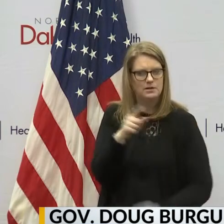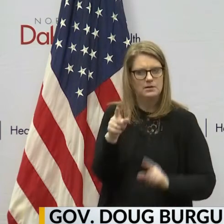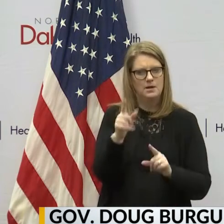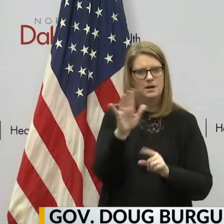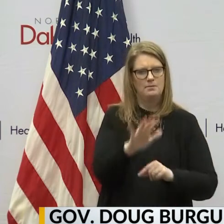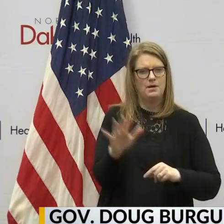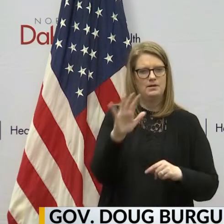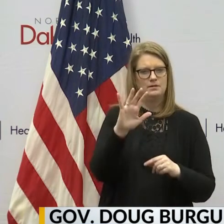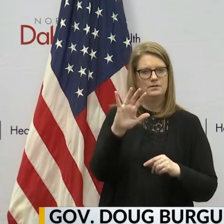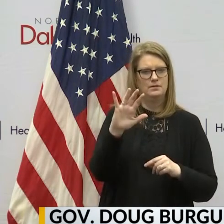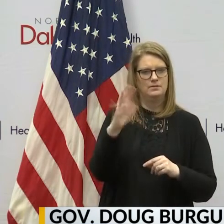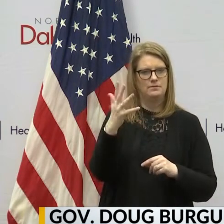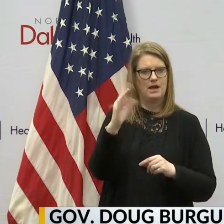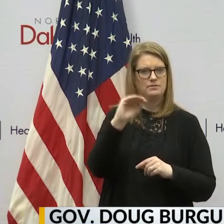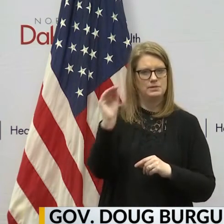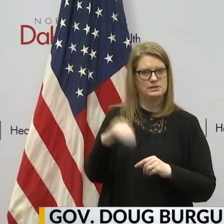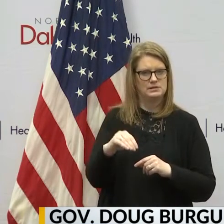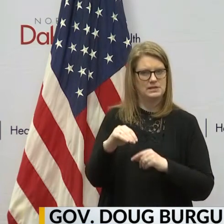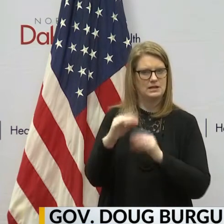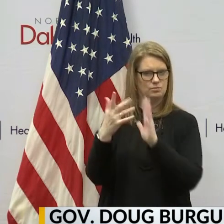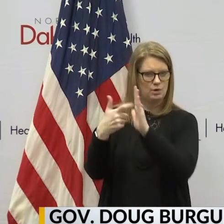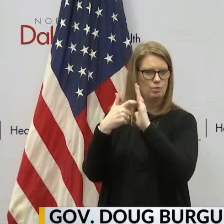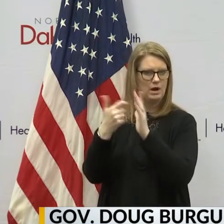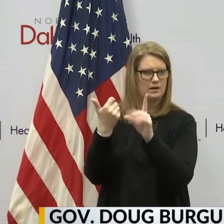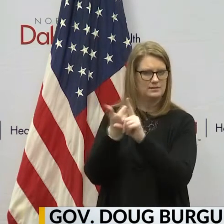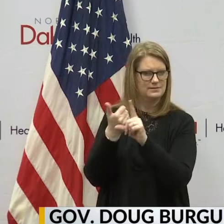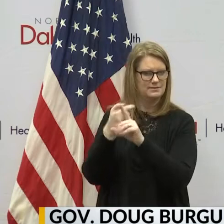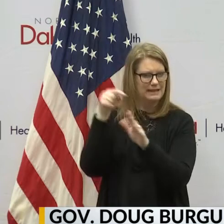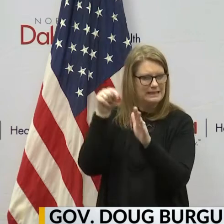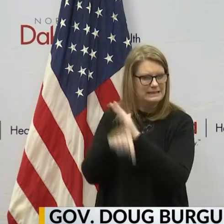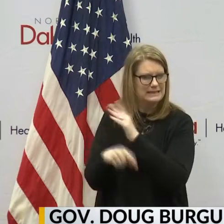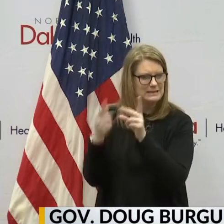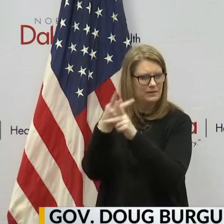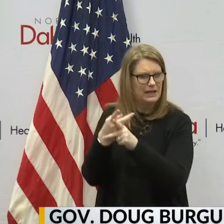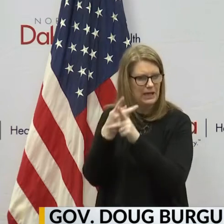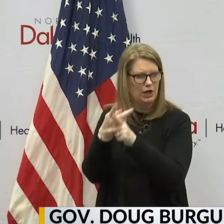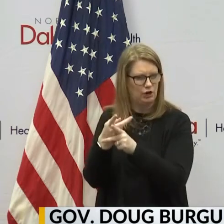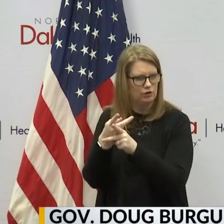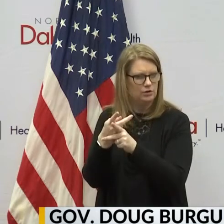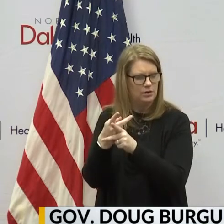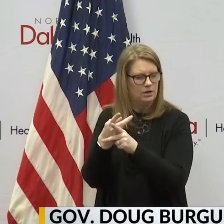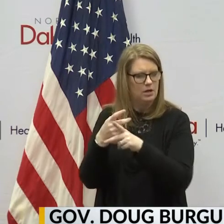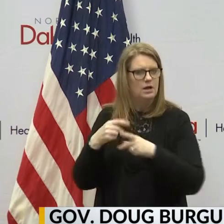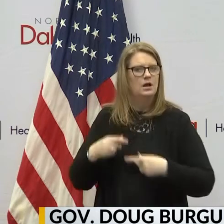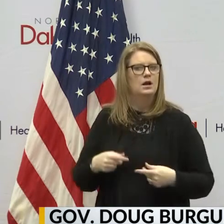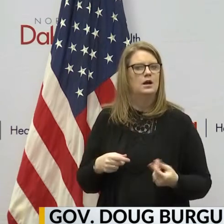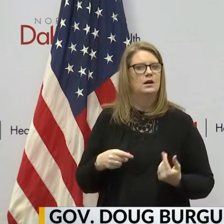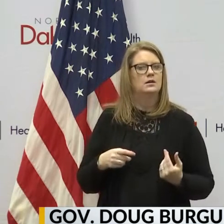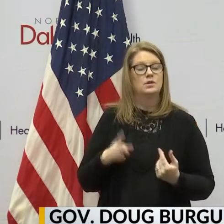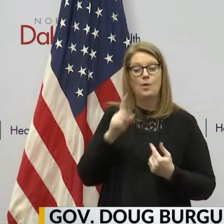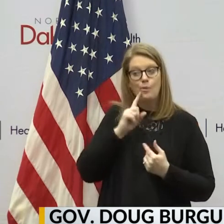HOSPITALIZATION, OF THOSE 20 PERCENT REQUIRE HOSPITALIZATION, ABOUT ONE QUARTER OF THEM WERE FIVE